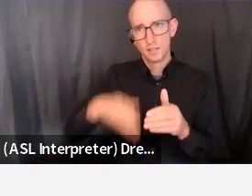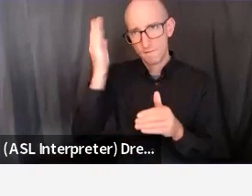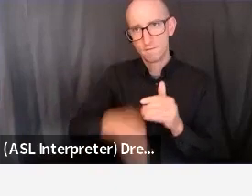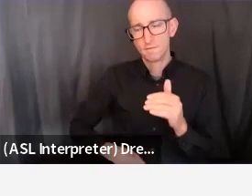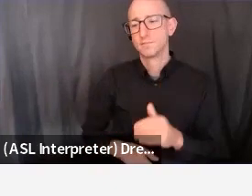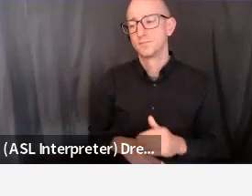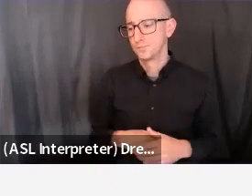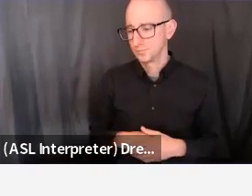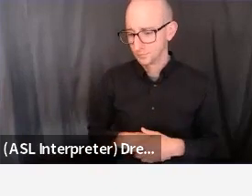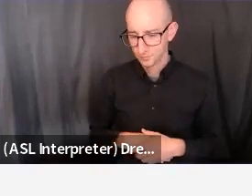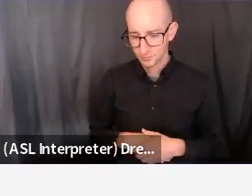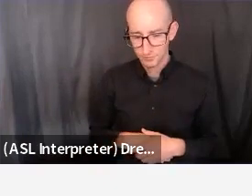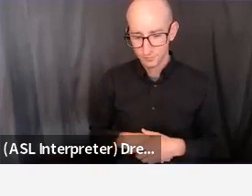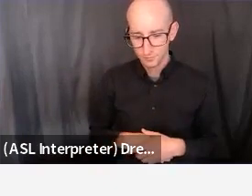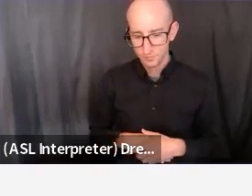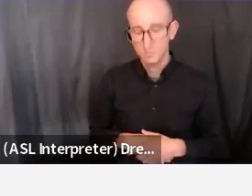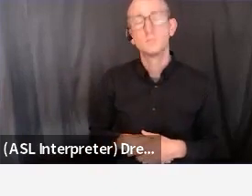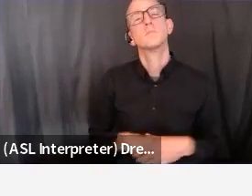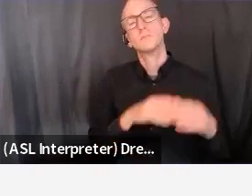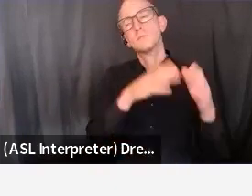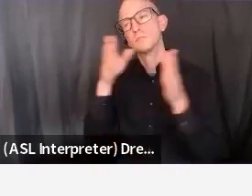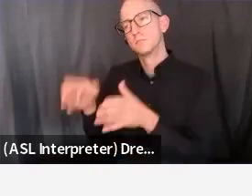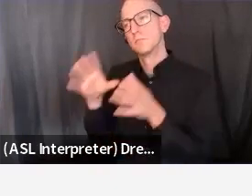including the California Hydrogen Hub and the Pacific Northwest